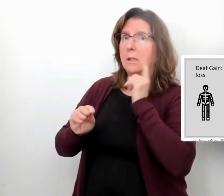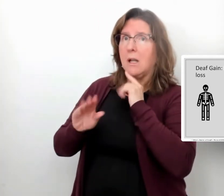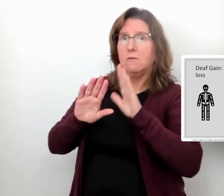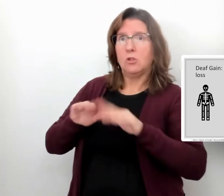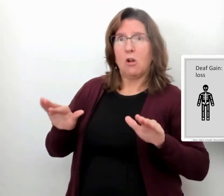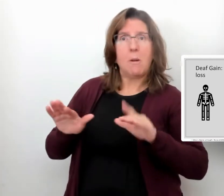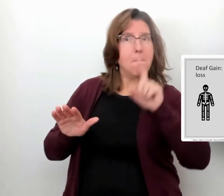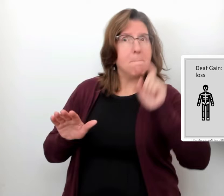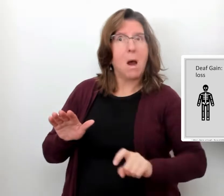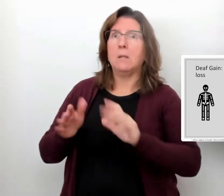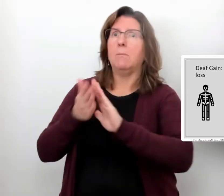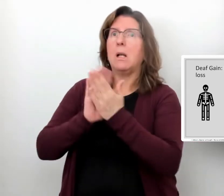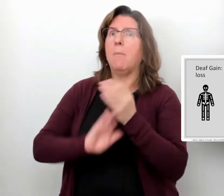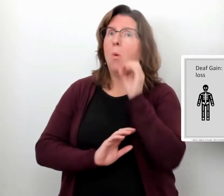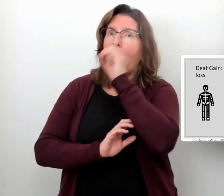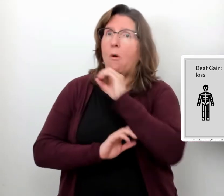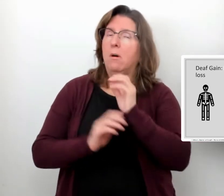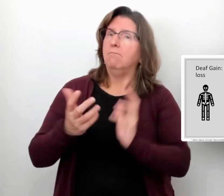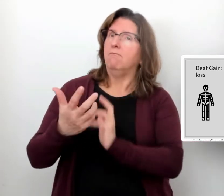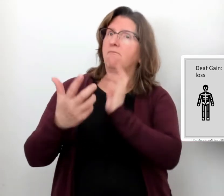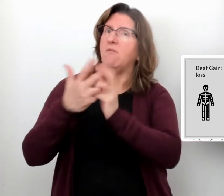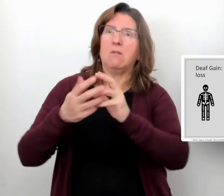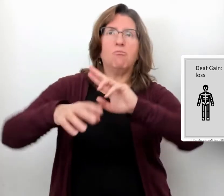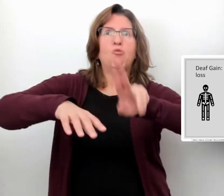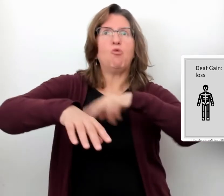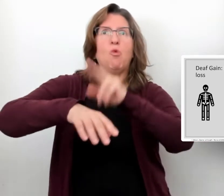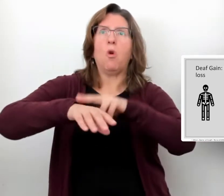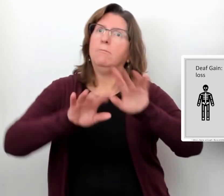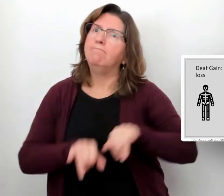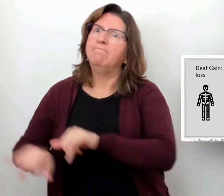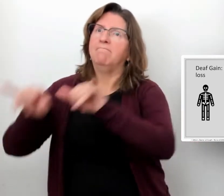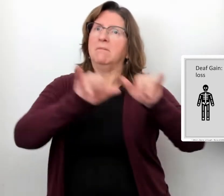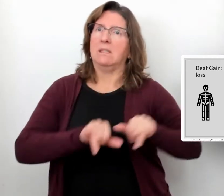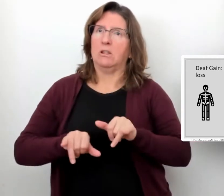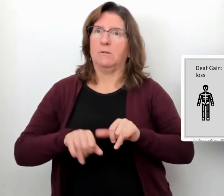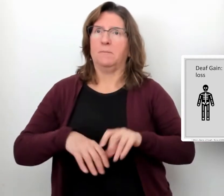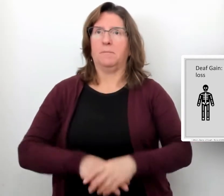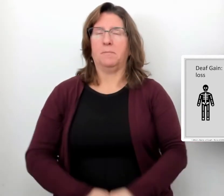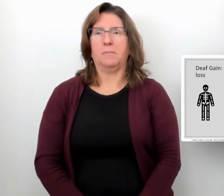All efforts should be focused on passing as 'normal.'